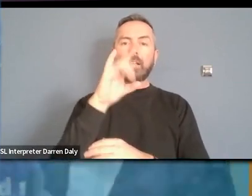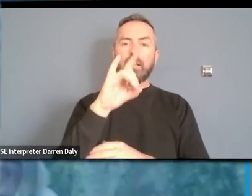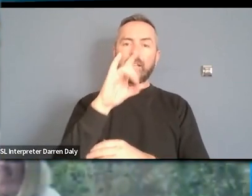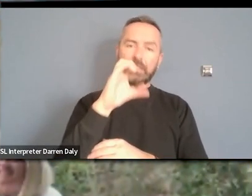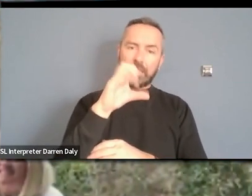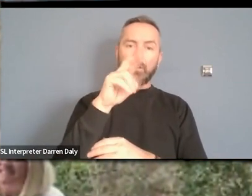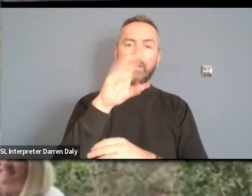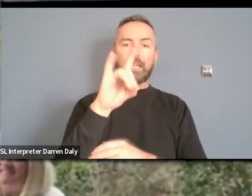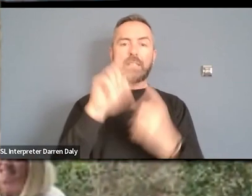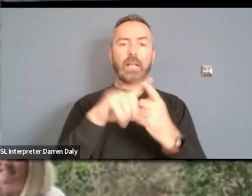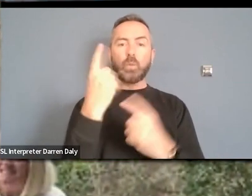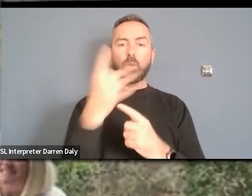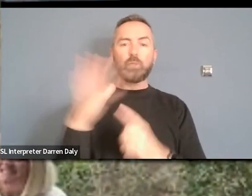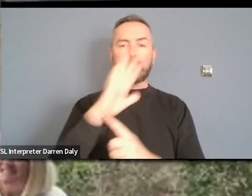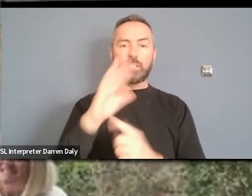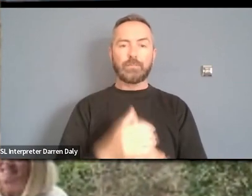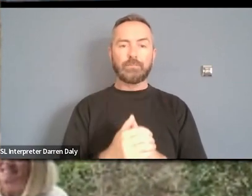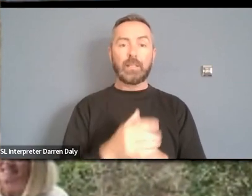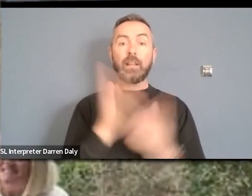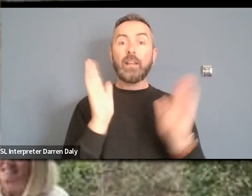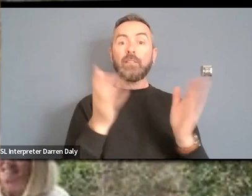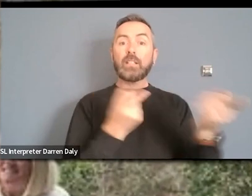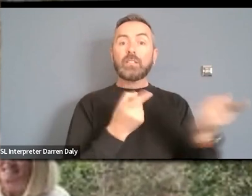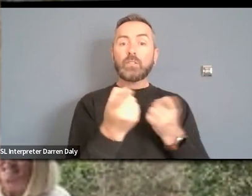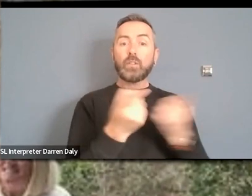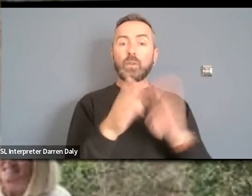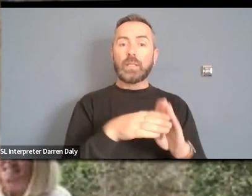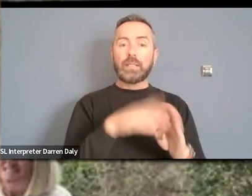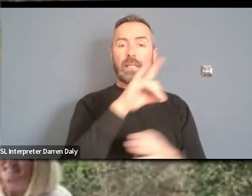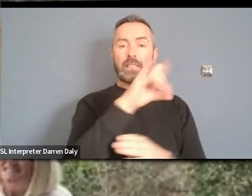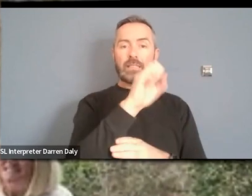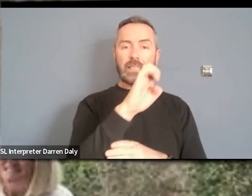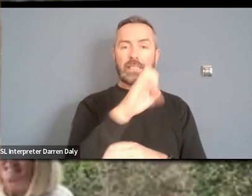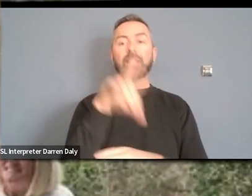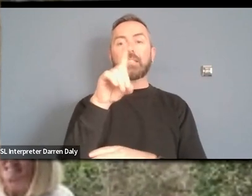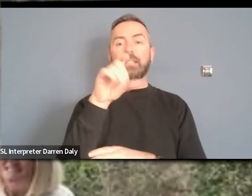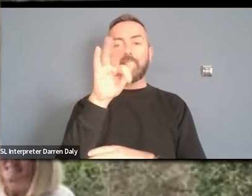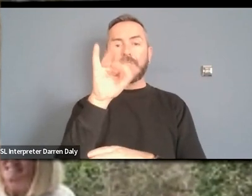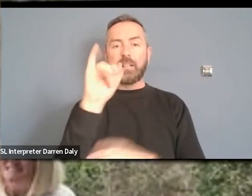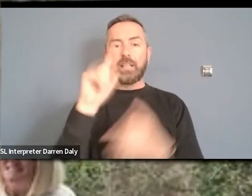This was done with the HSE, DFI and Inclusion Ireland and it was a privilege to